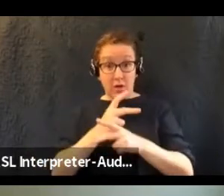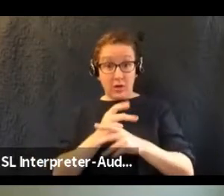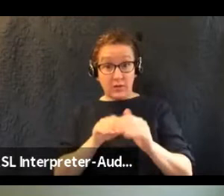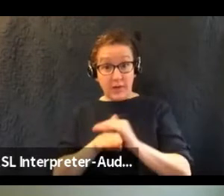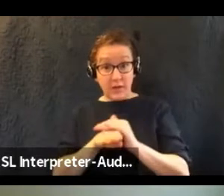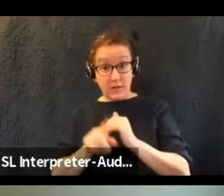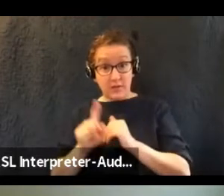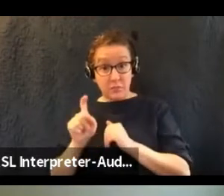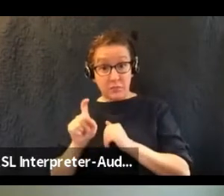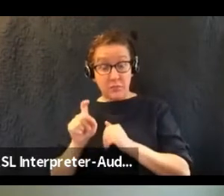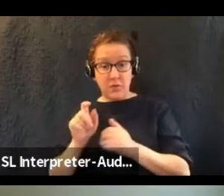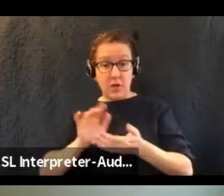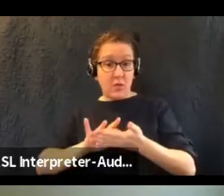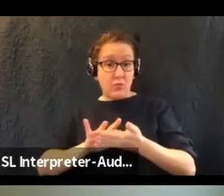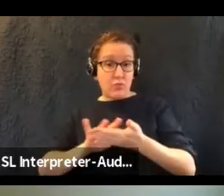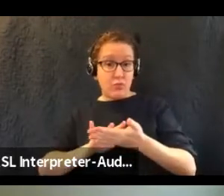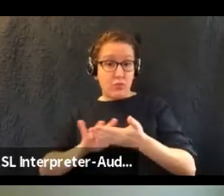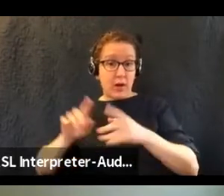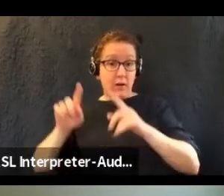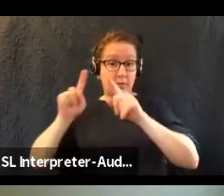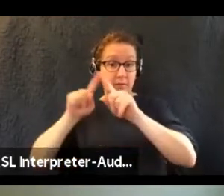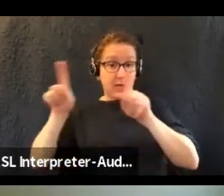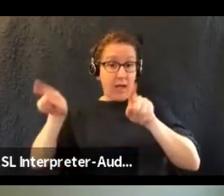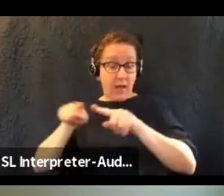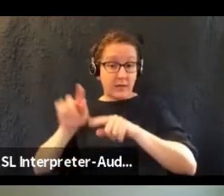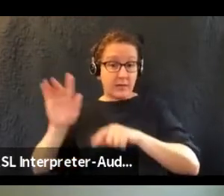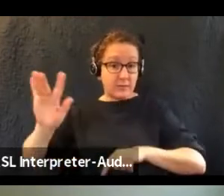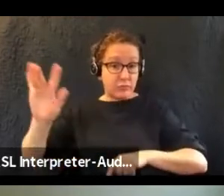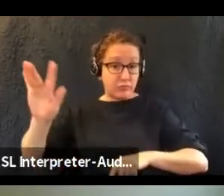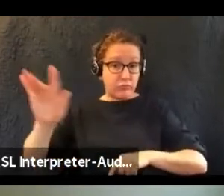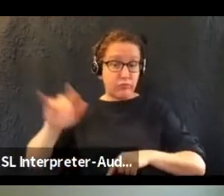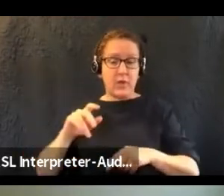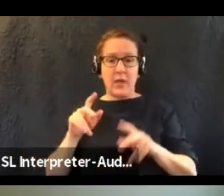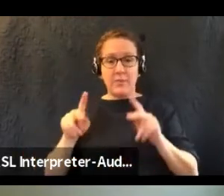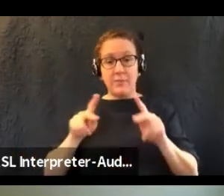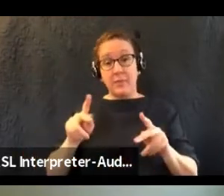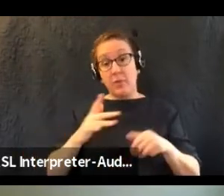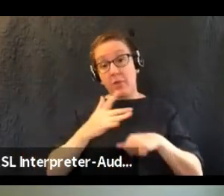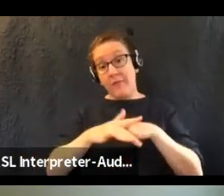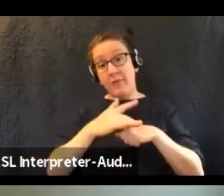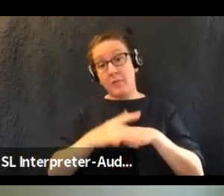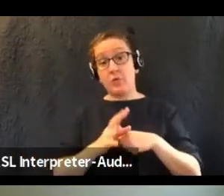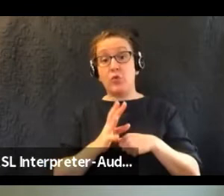Are there Braille signs? Are there people available to provide verbal directions?